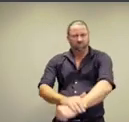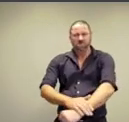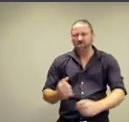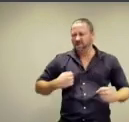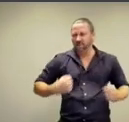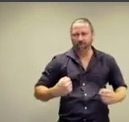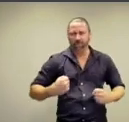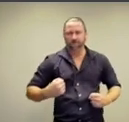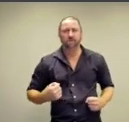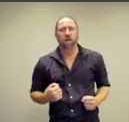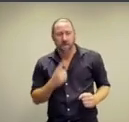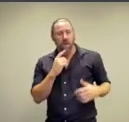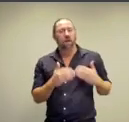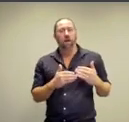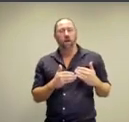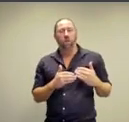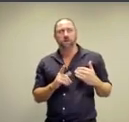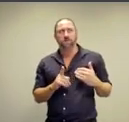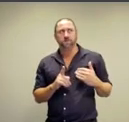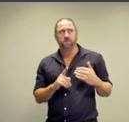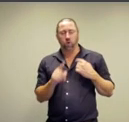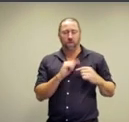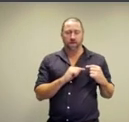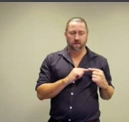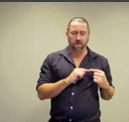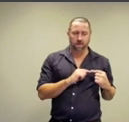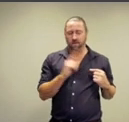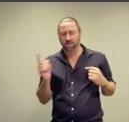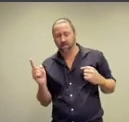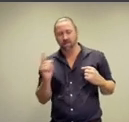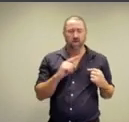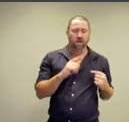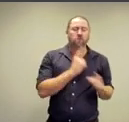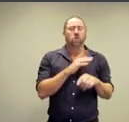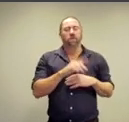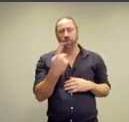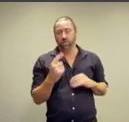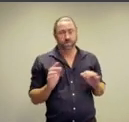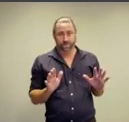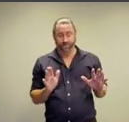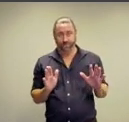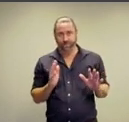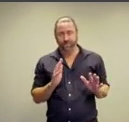But then we get here, oh no wait, I'll show you the next slide, I’ll, I’ll